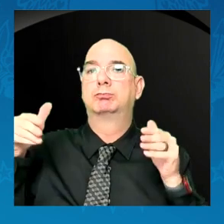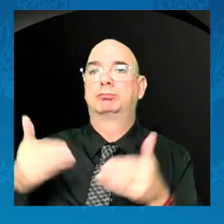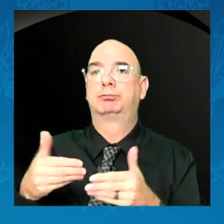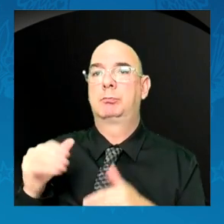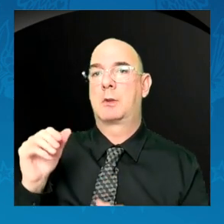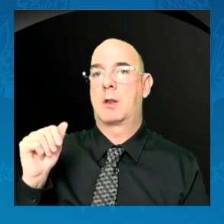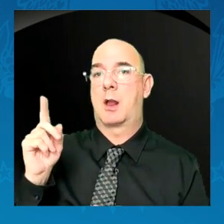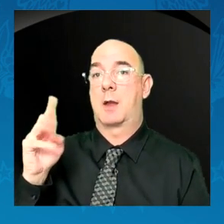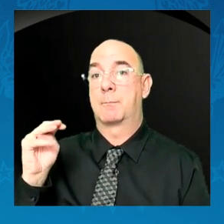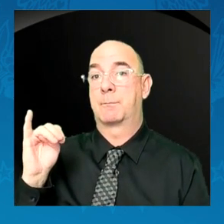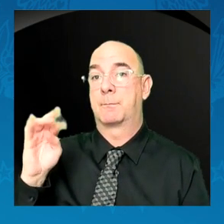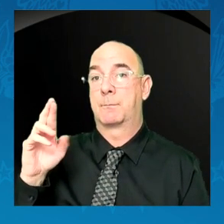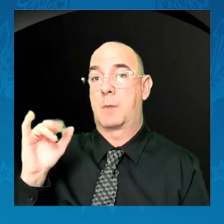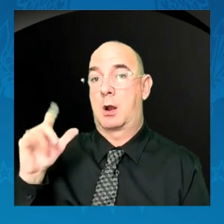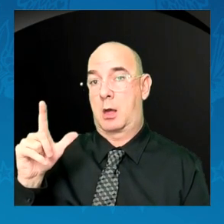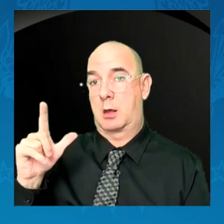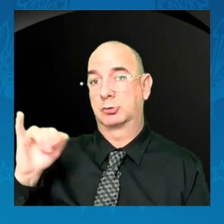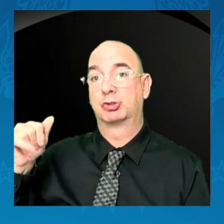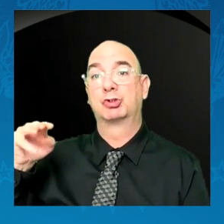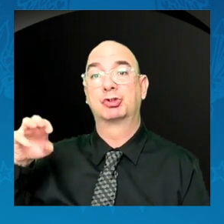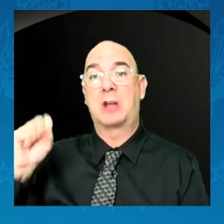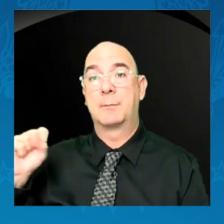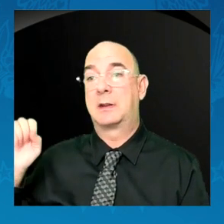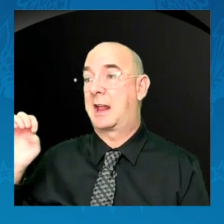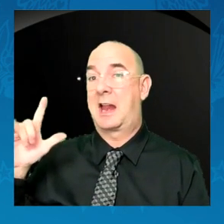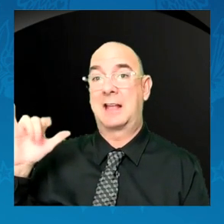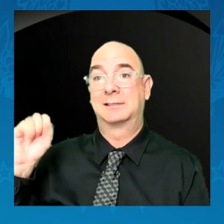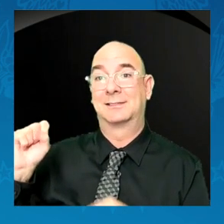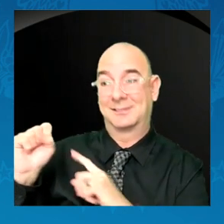to say a few words on behalf of the user's advisory group.